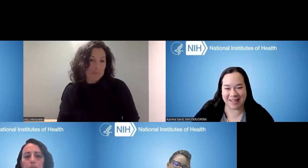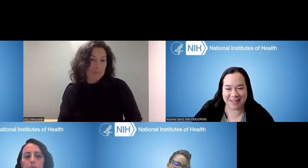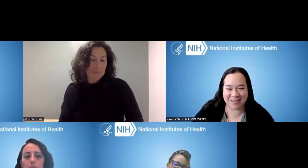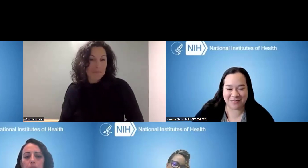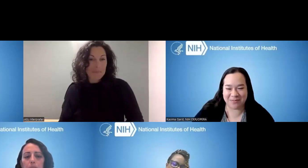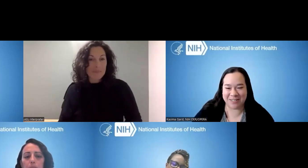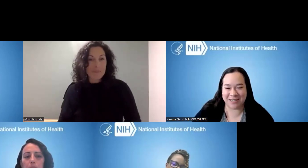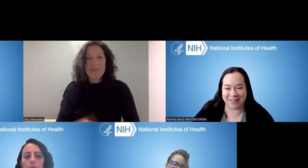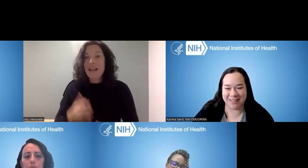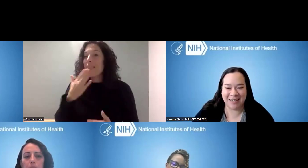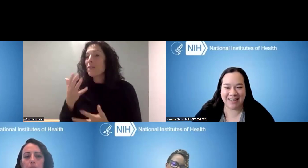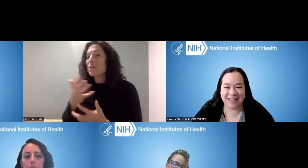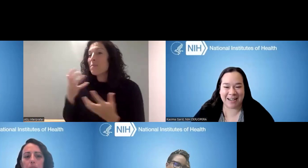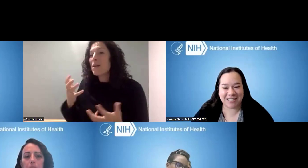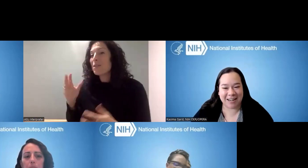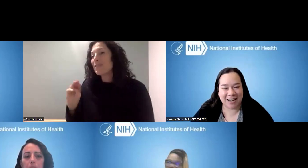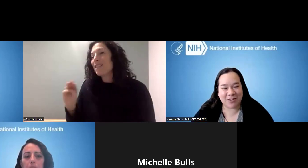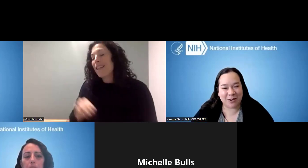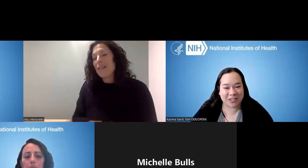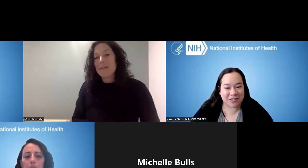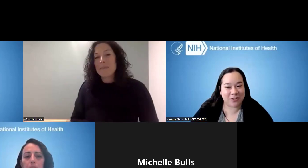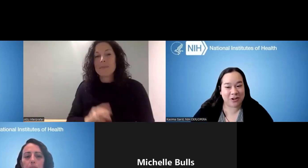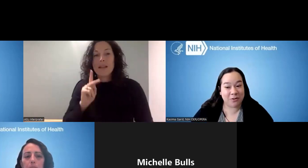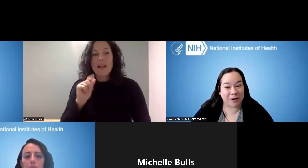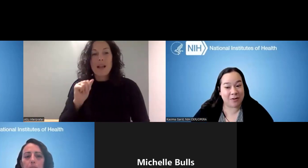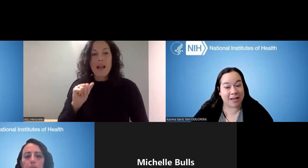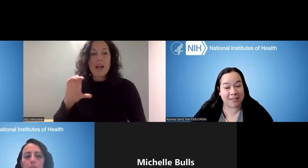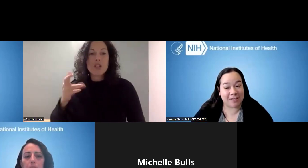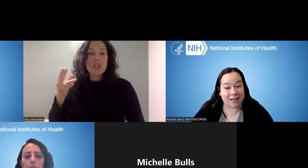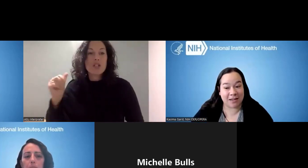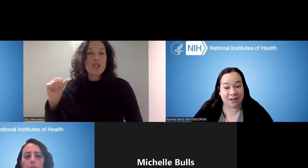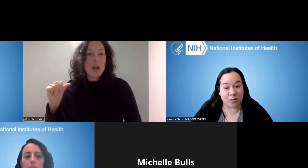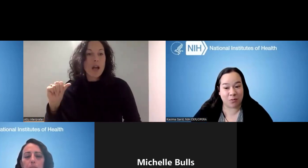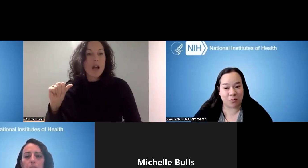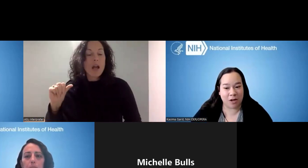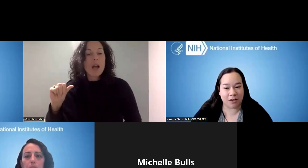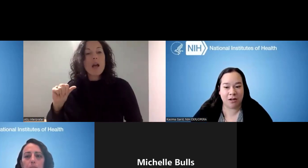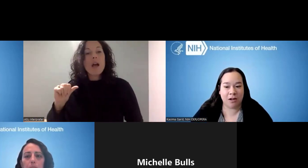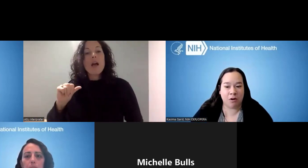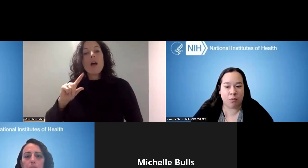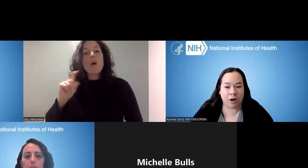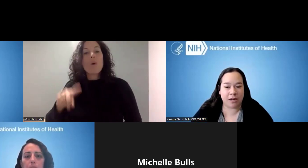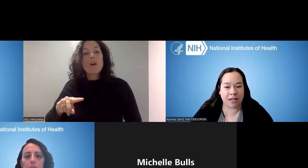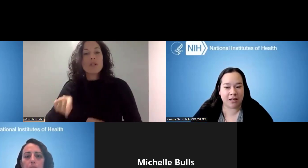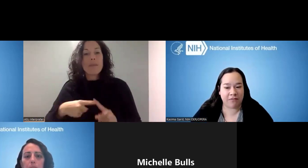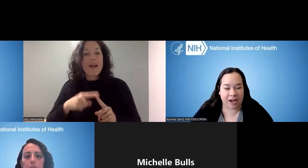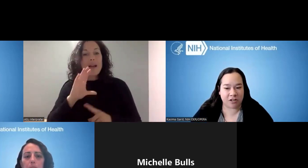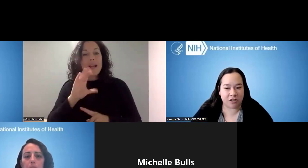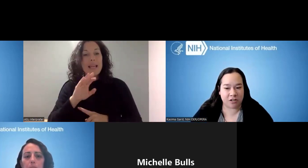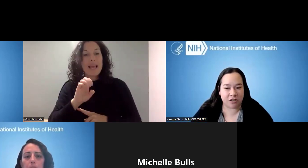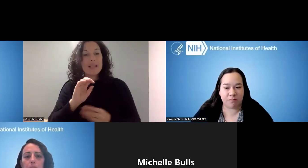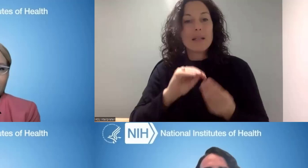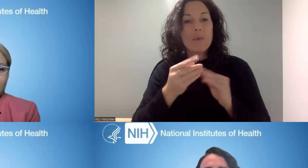Kasima Garst: Thank you so much, Michelle. Ki-Cha, I have a question for you about Case Study number 1. What key factors made it